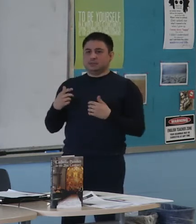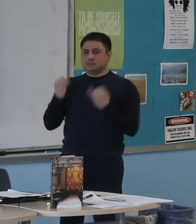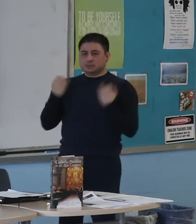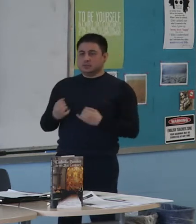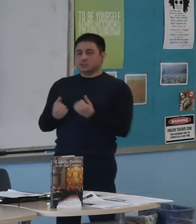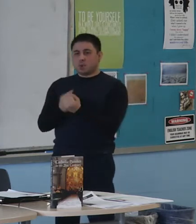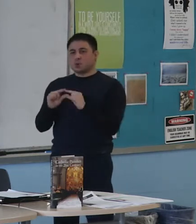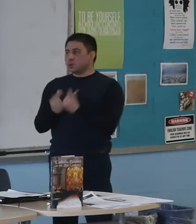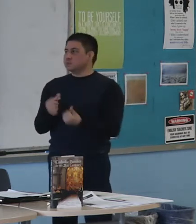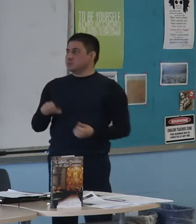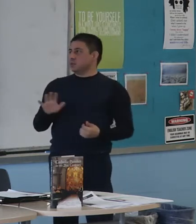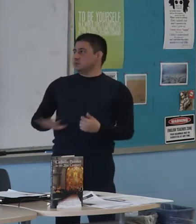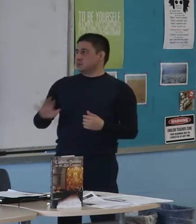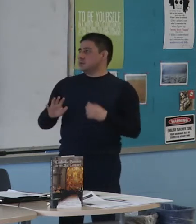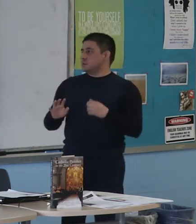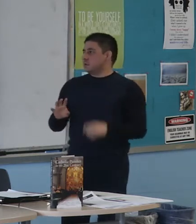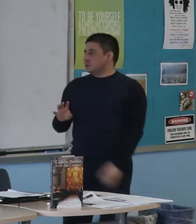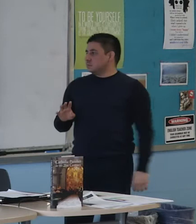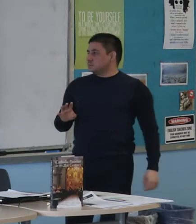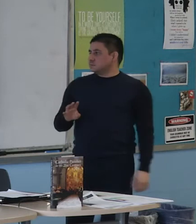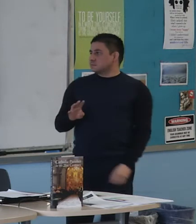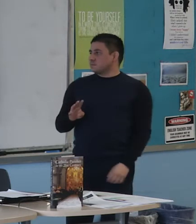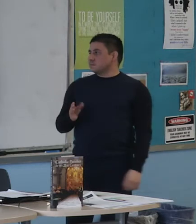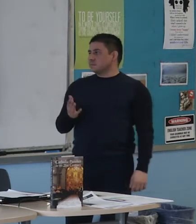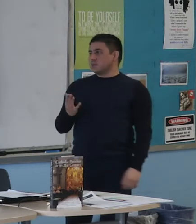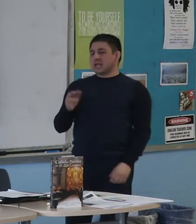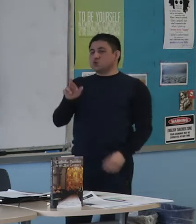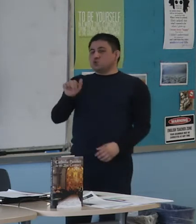disabilities?" You know, it's starting to get kind of rare, and the same with